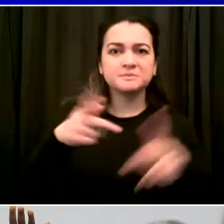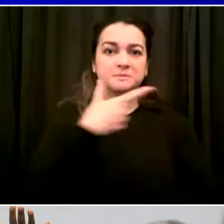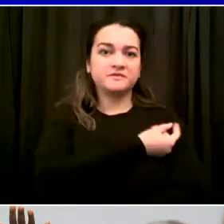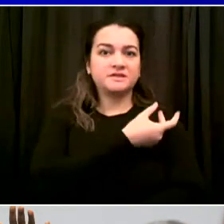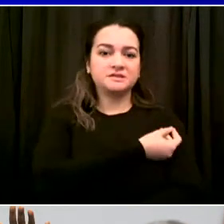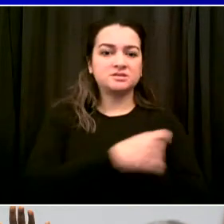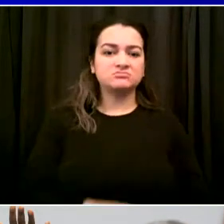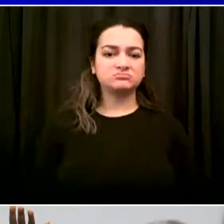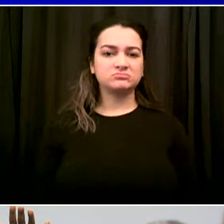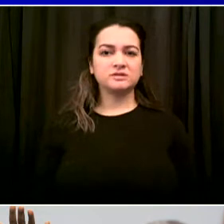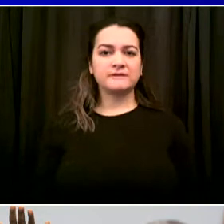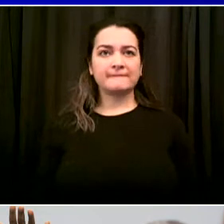THEMSELVES.